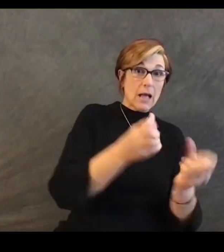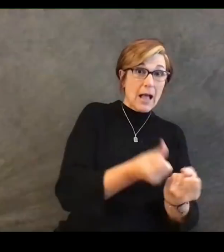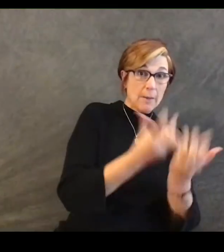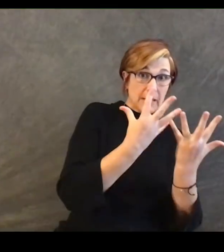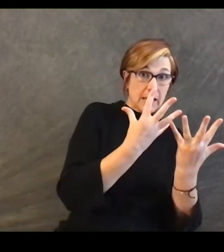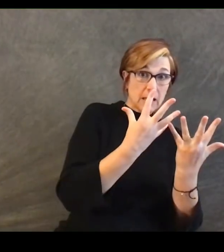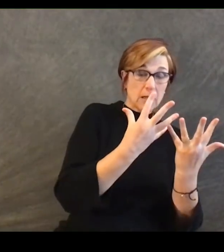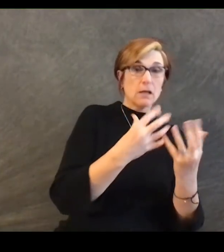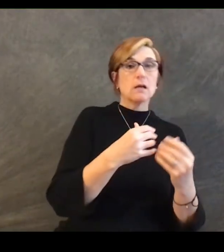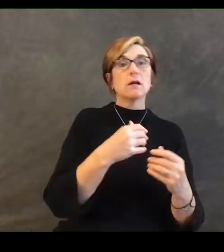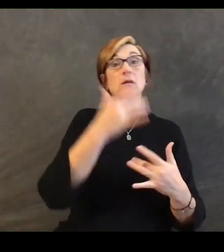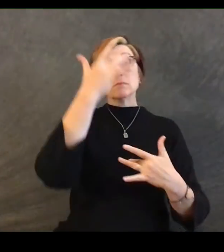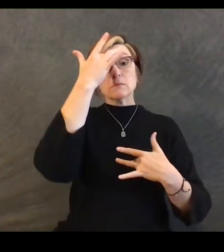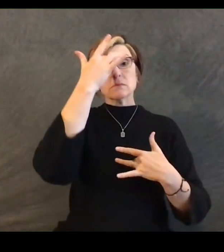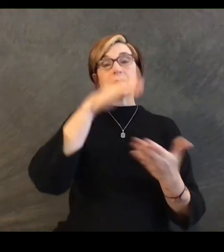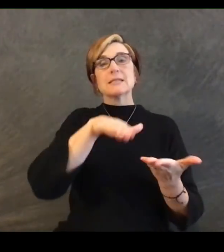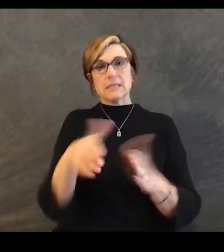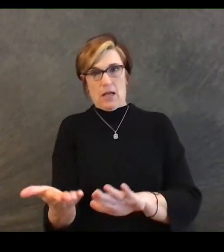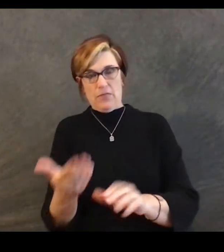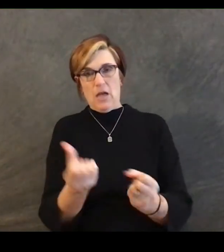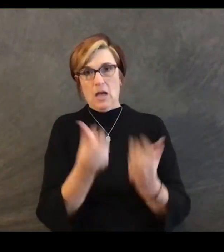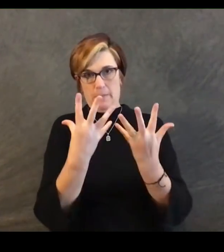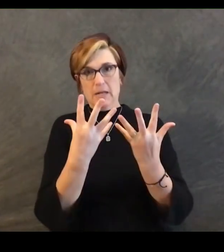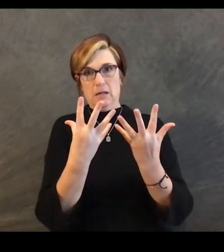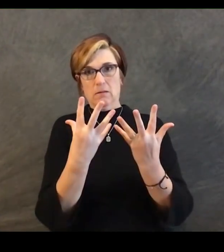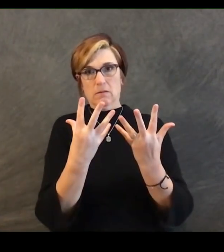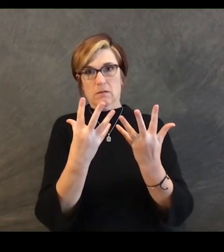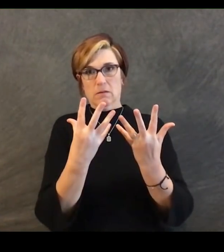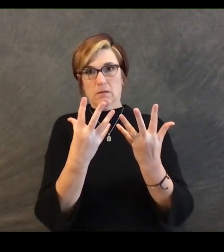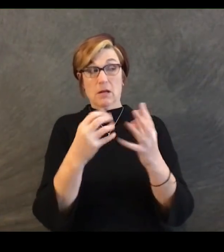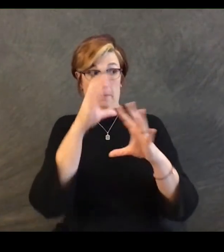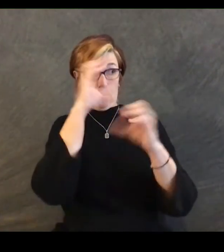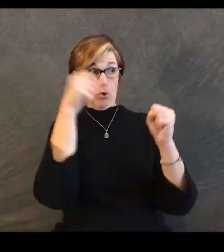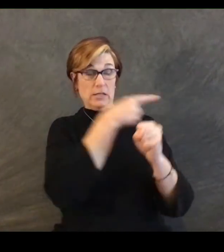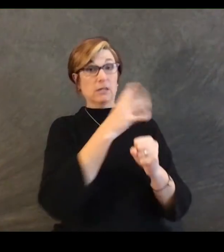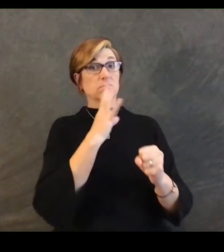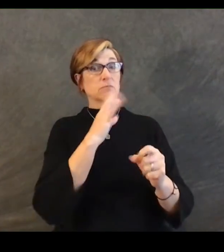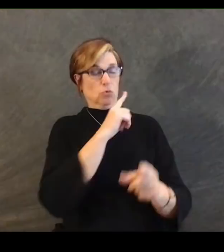said it's very much focused on the next two weeks and the stark reality of what